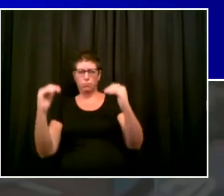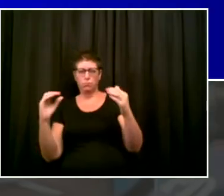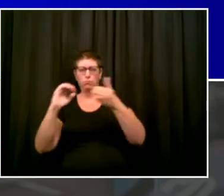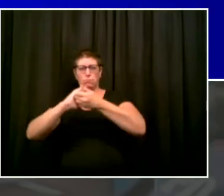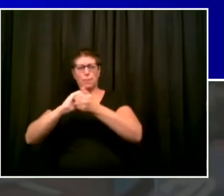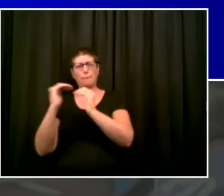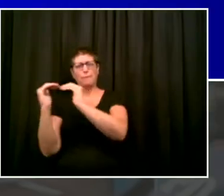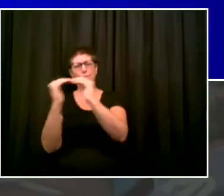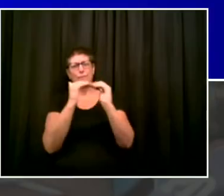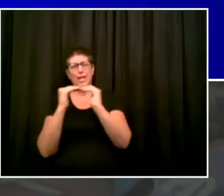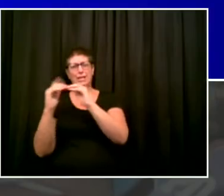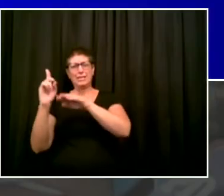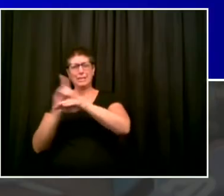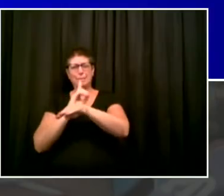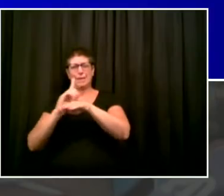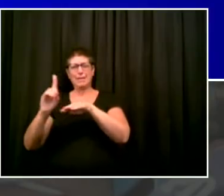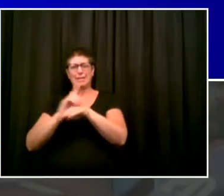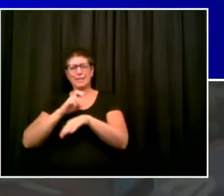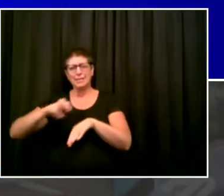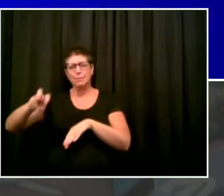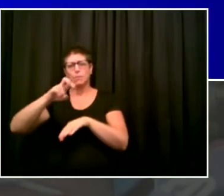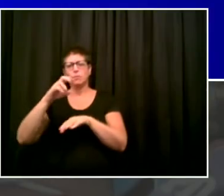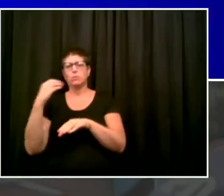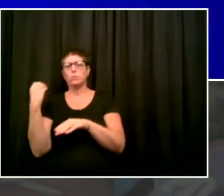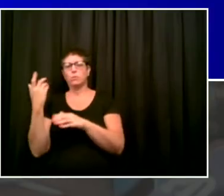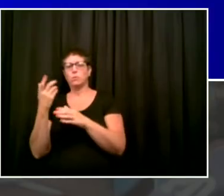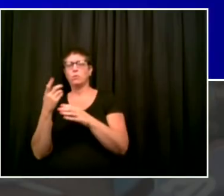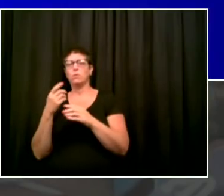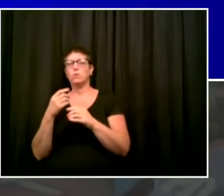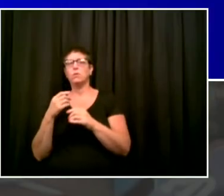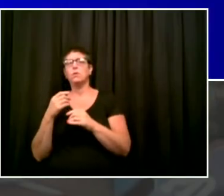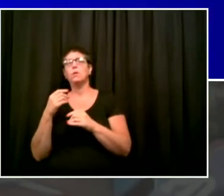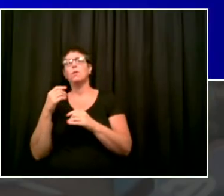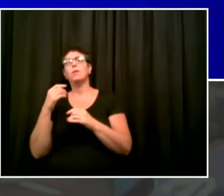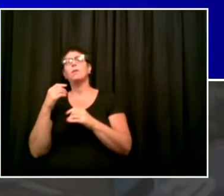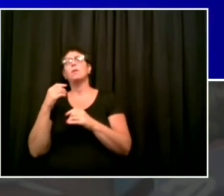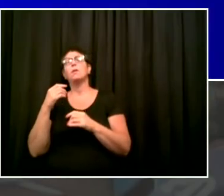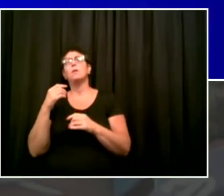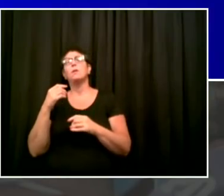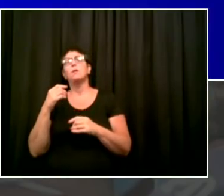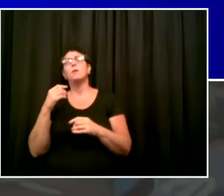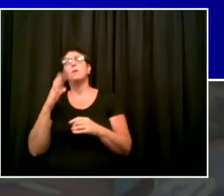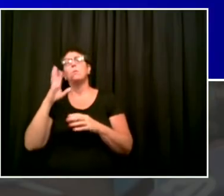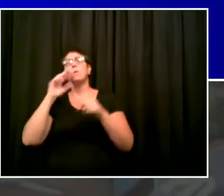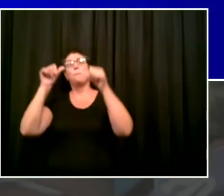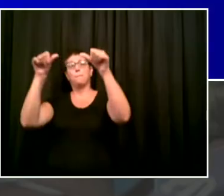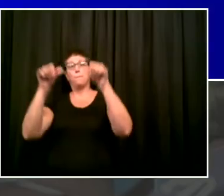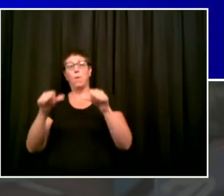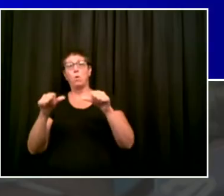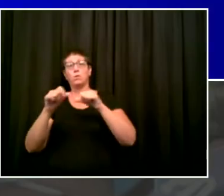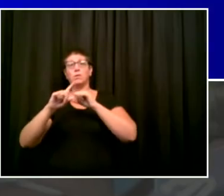AND CRUCIALLY, WE WILL BE PUBLISHING A MATRIX.